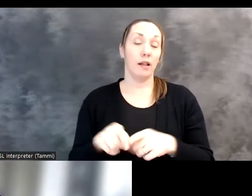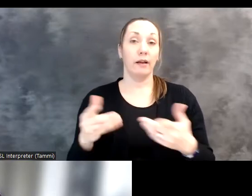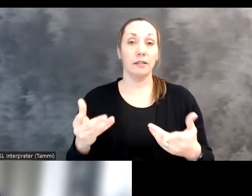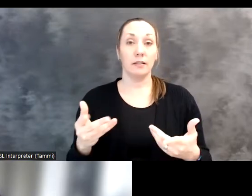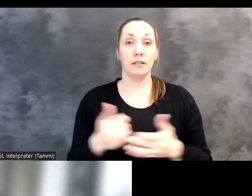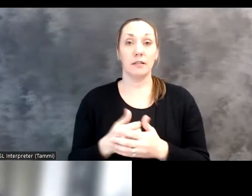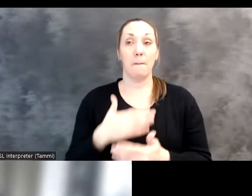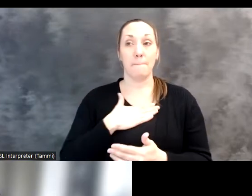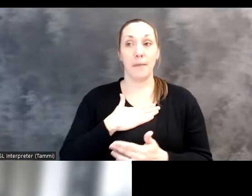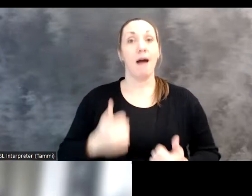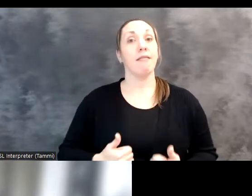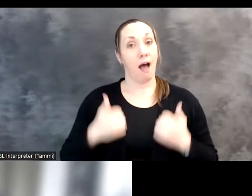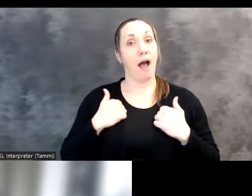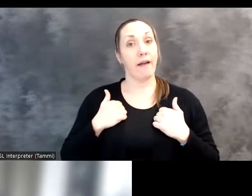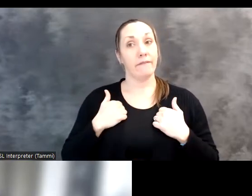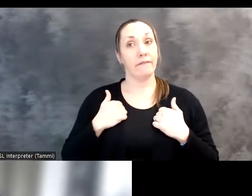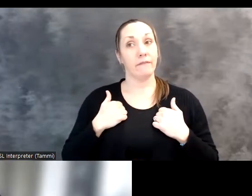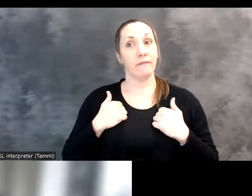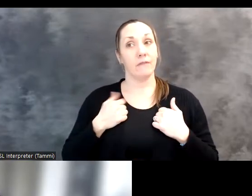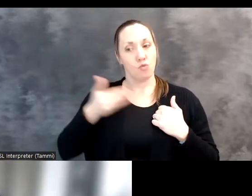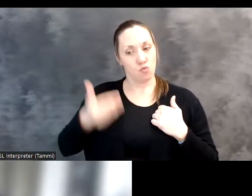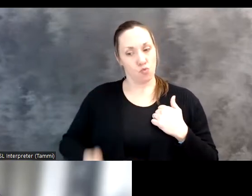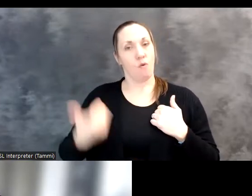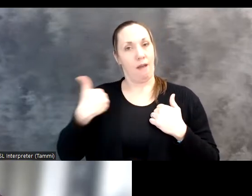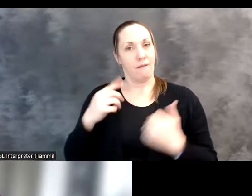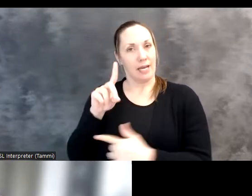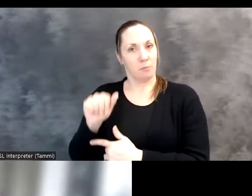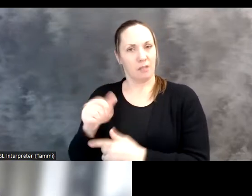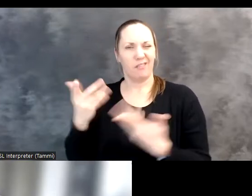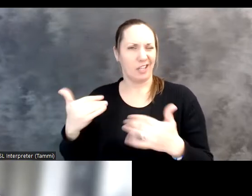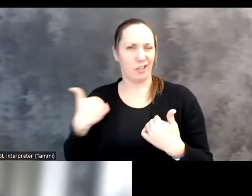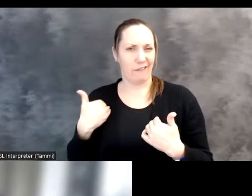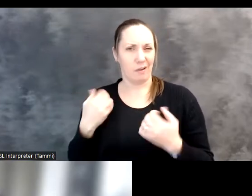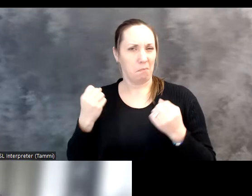need and and all of the risks associated with